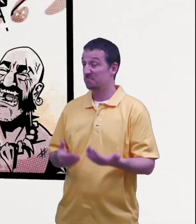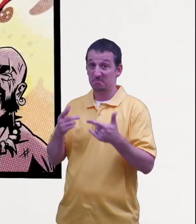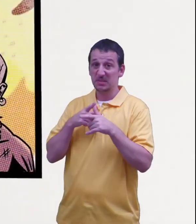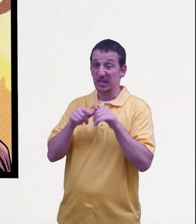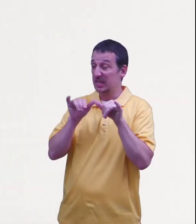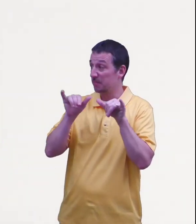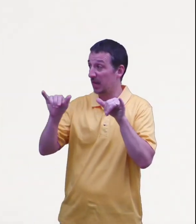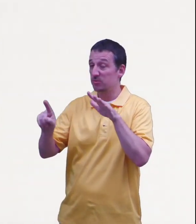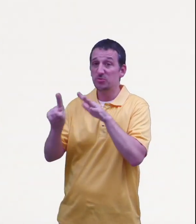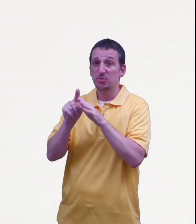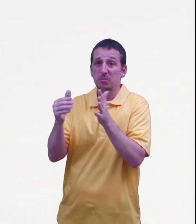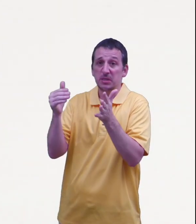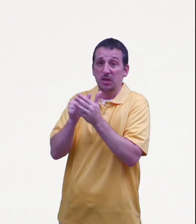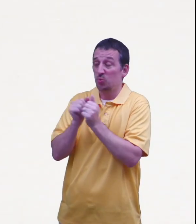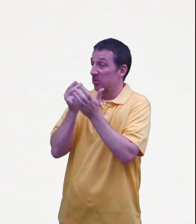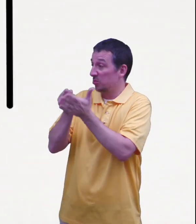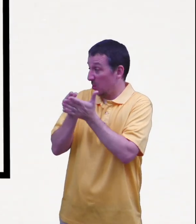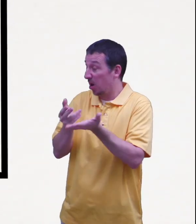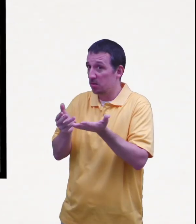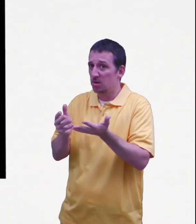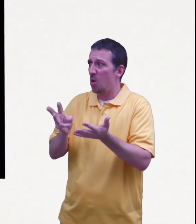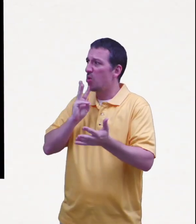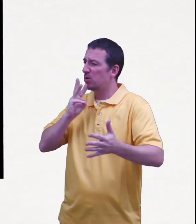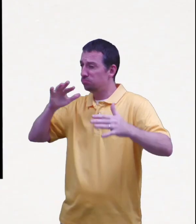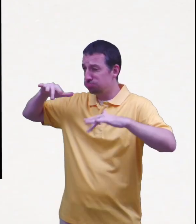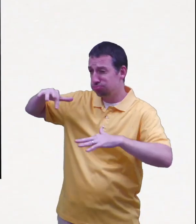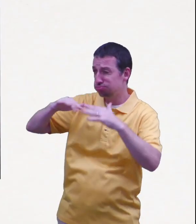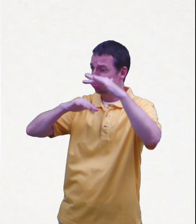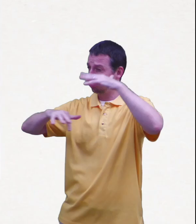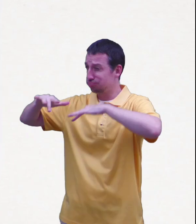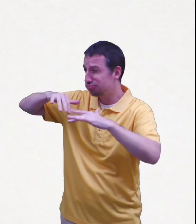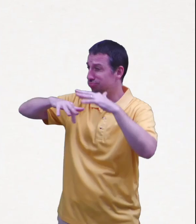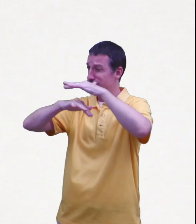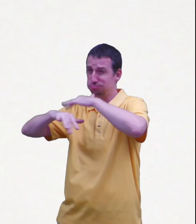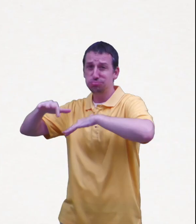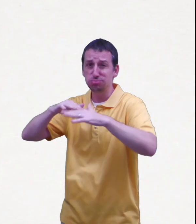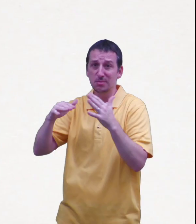Then the pattern reappears with the chaotic waters of the flood.